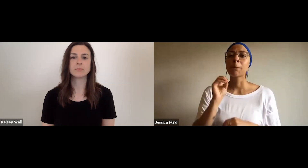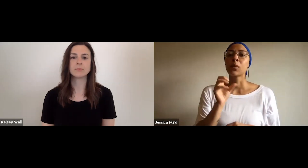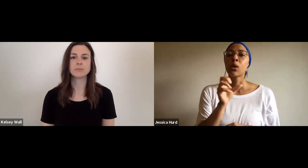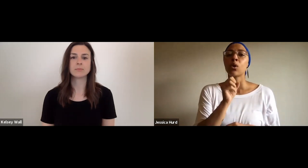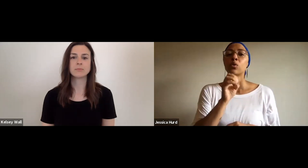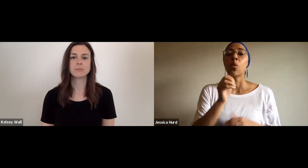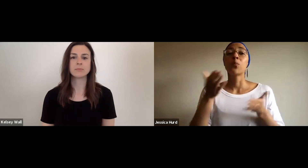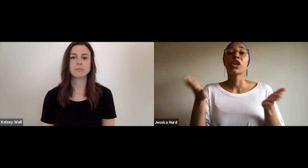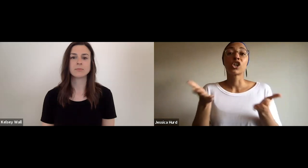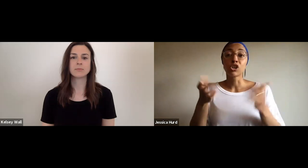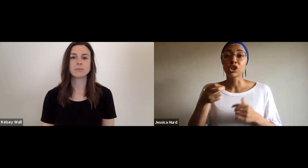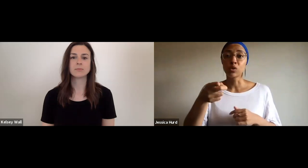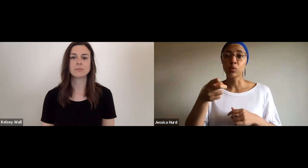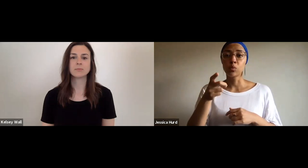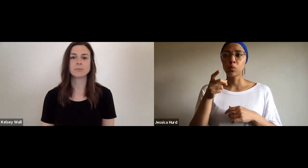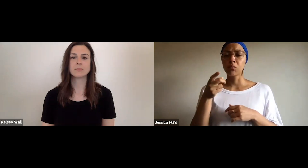and circling around inside your mind.